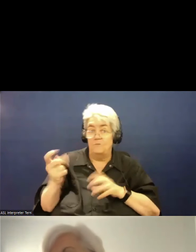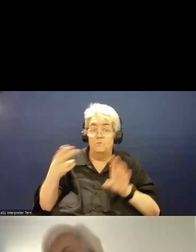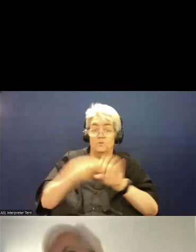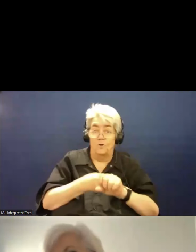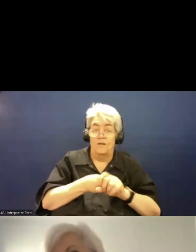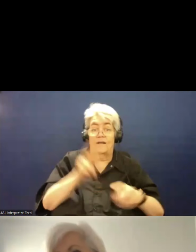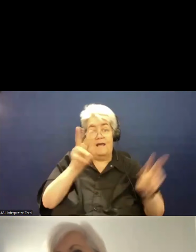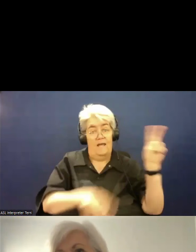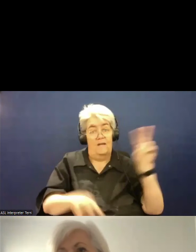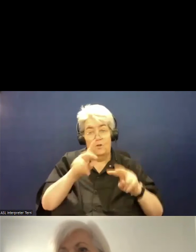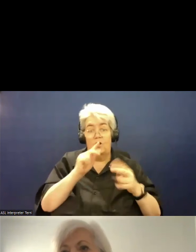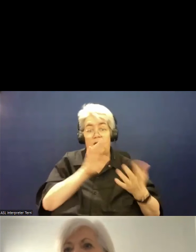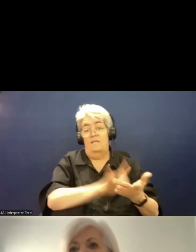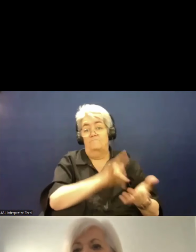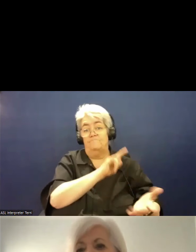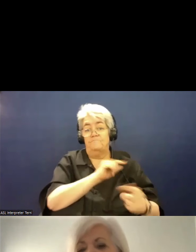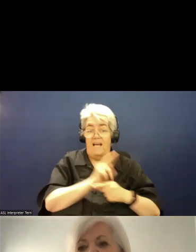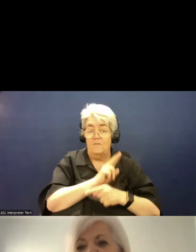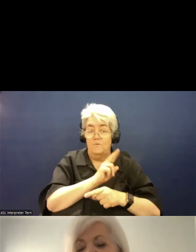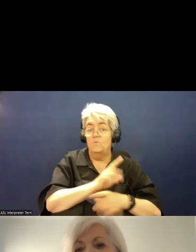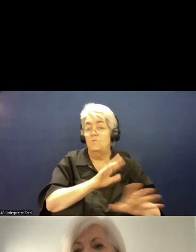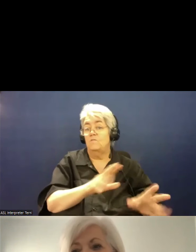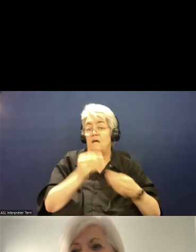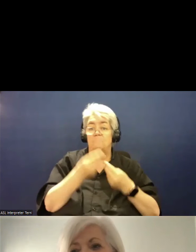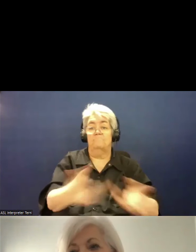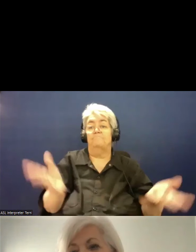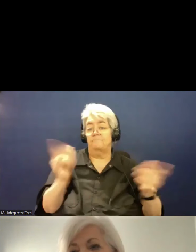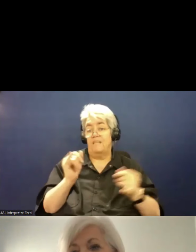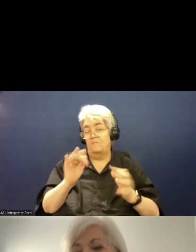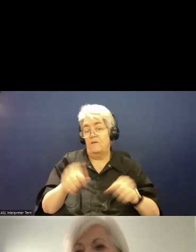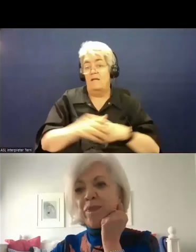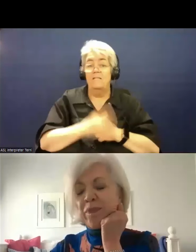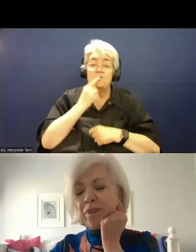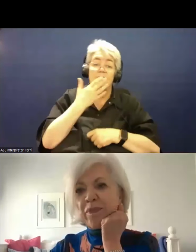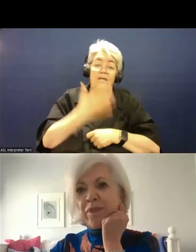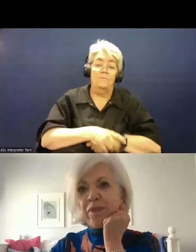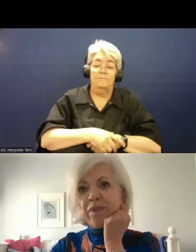FREE TO USE THEM AND DISTRIBUTE THEM AS IT MAKES SENSE TO YOU. THANK YOU. >>: THANK YOU,